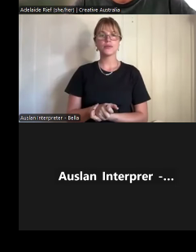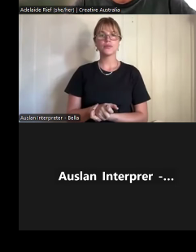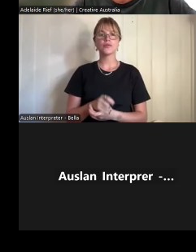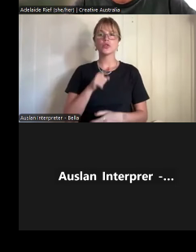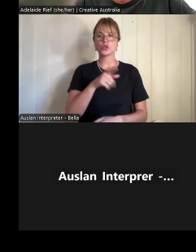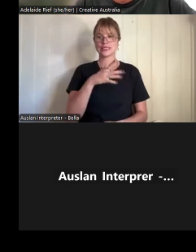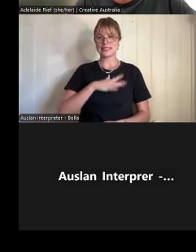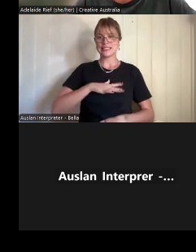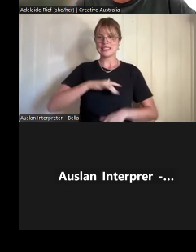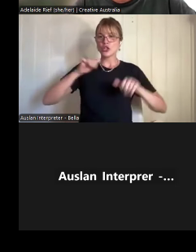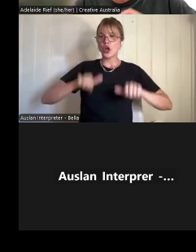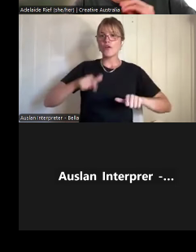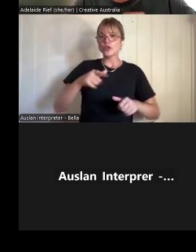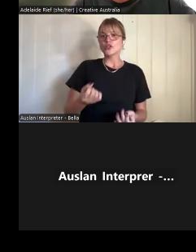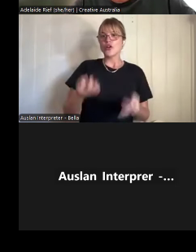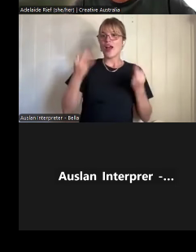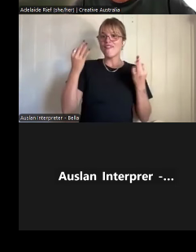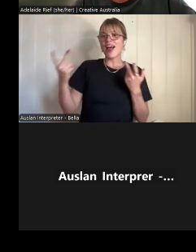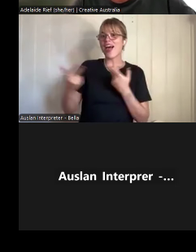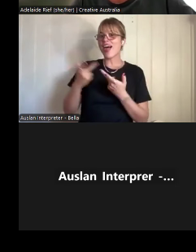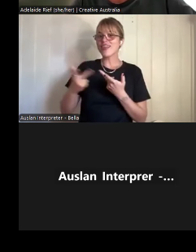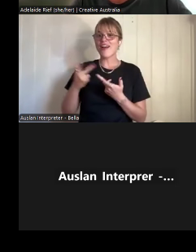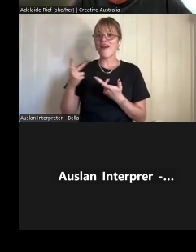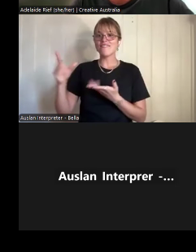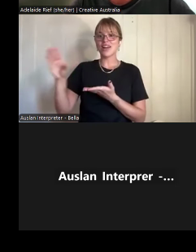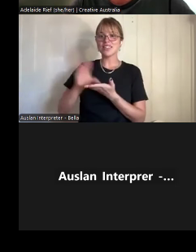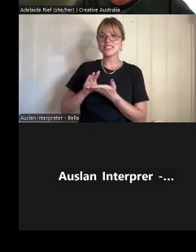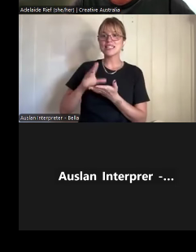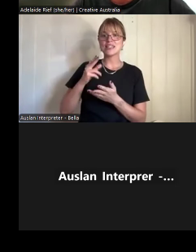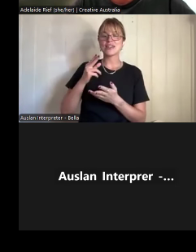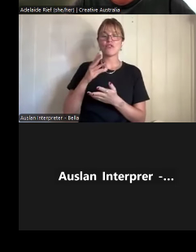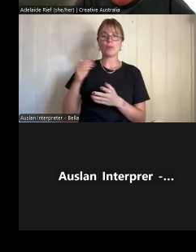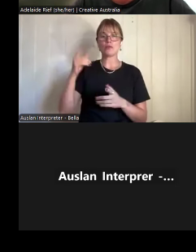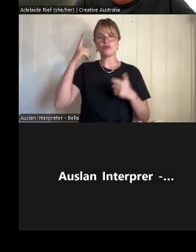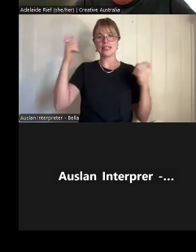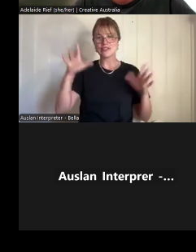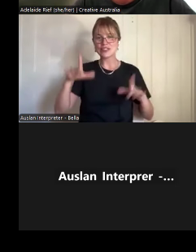have other funding from Creative Australia for the same expenses that you're seeking support for